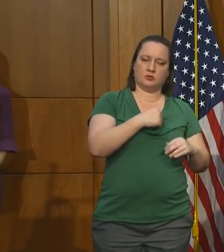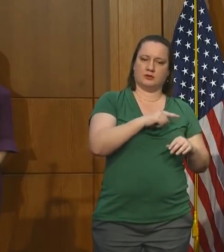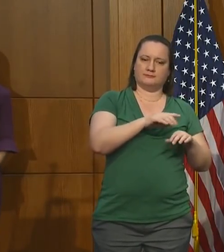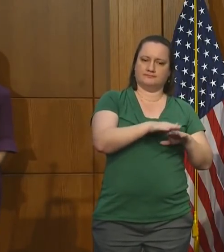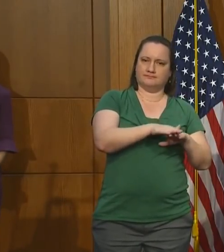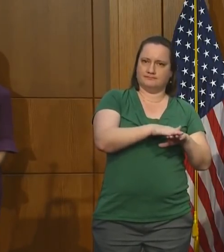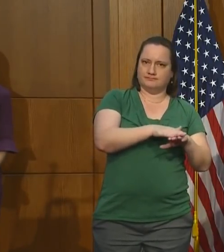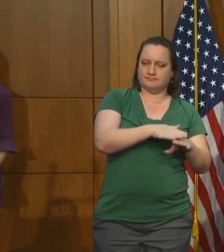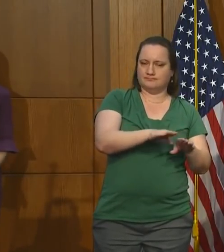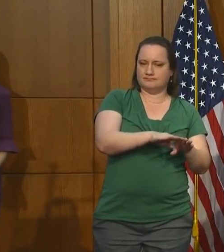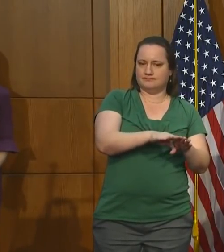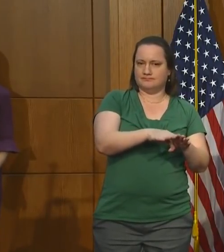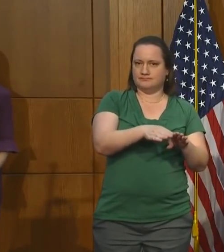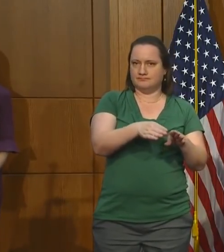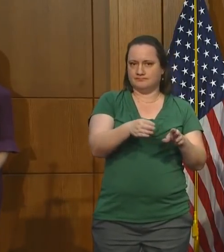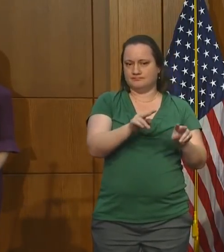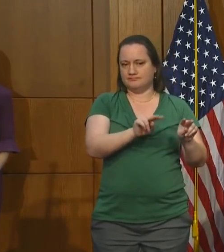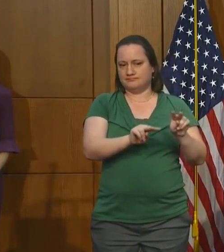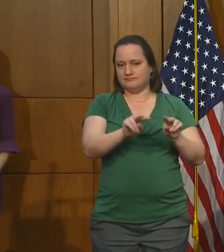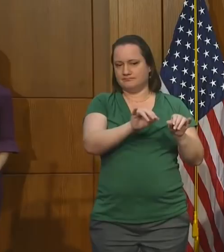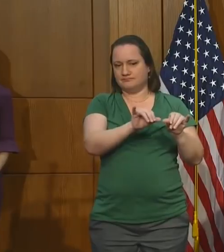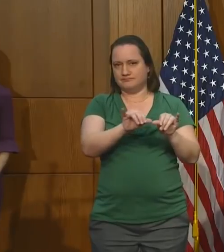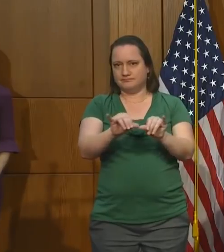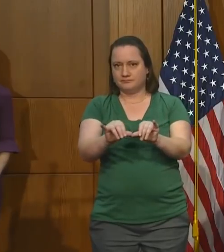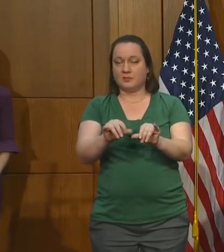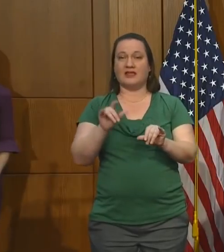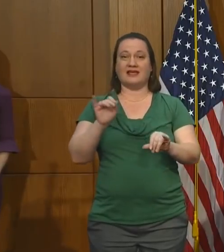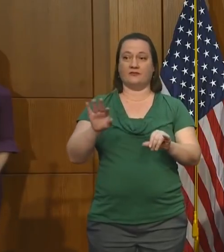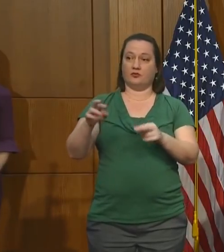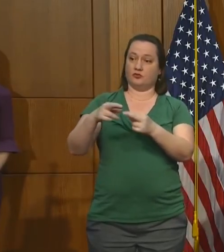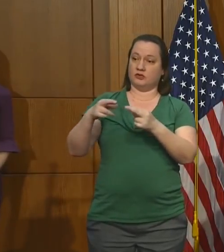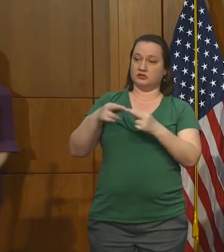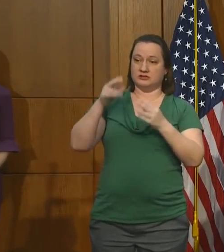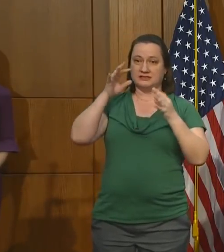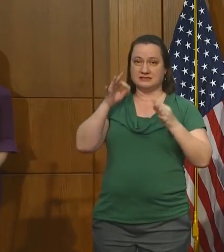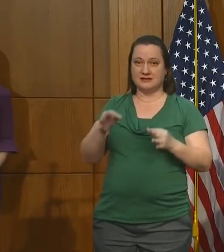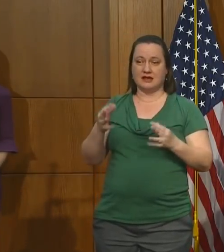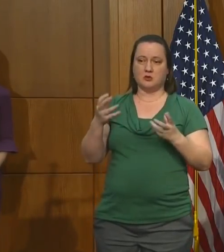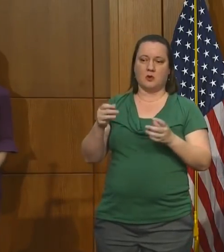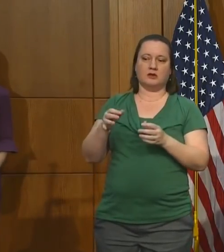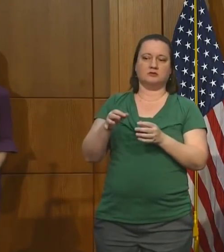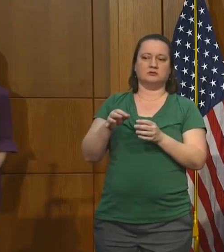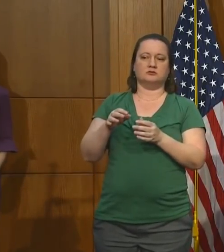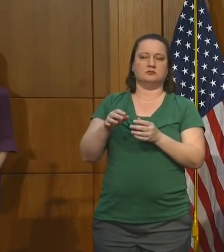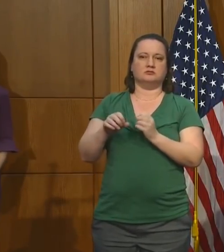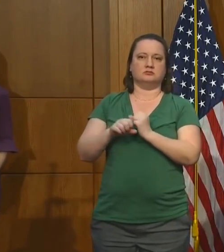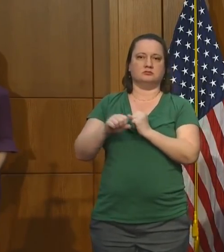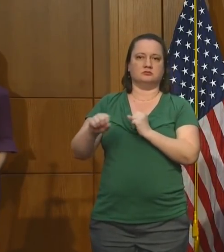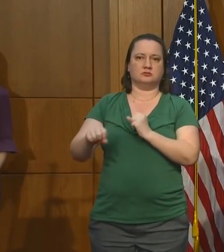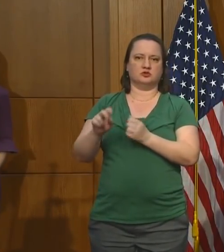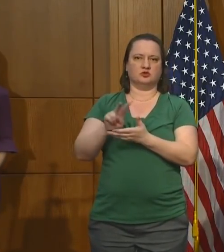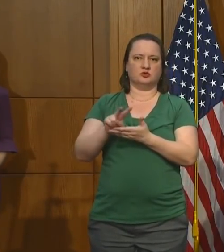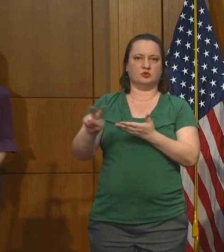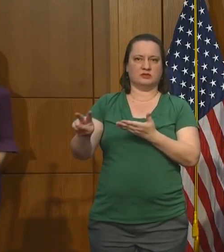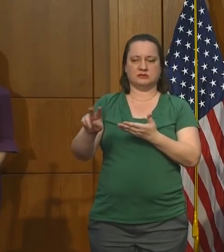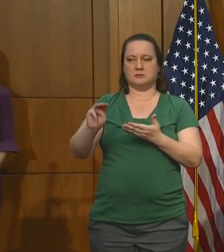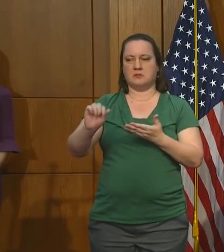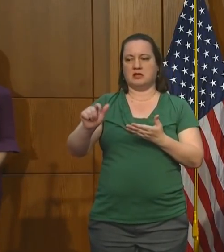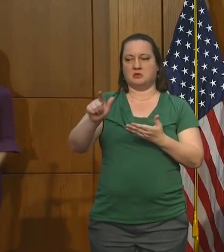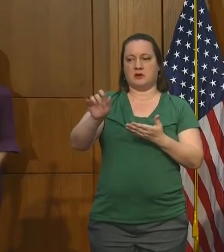A FACE TO. FACE THREE HAVE TO SHOW PROPER. TWEET FACE. BUT IF THOSE AT THE THAT. US HEY YOU